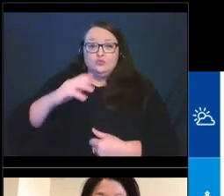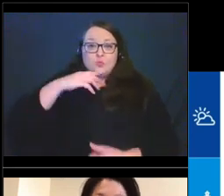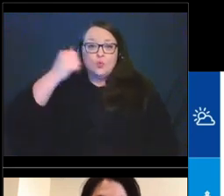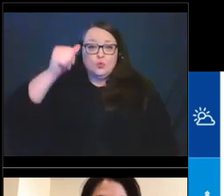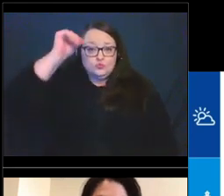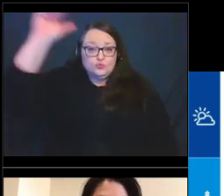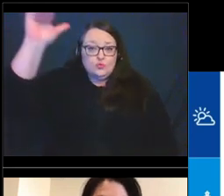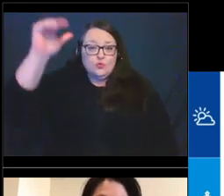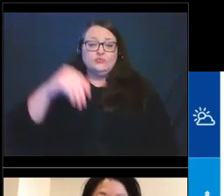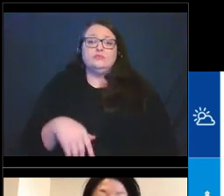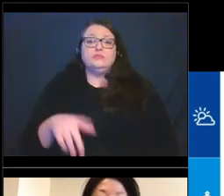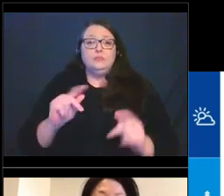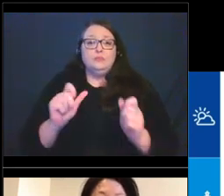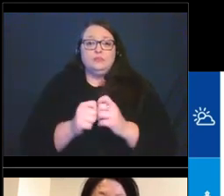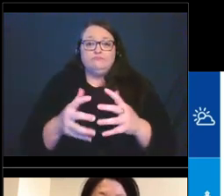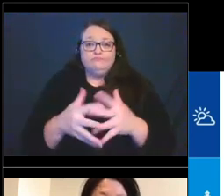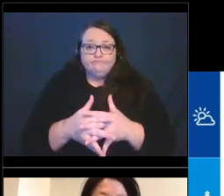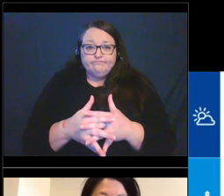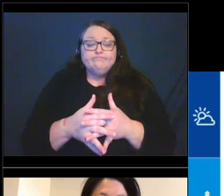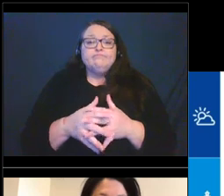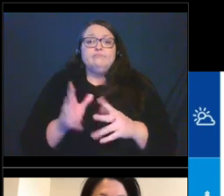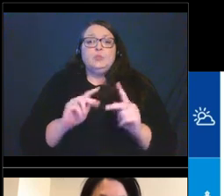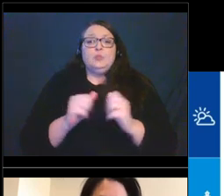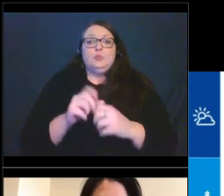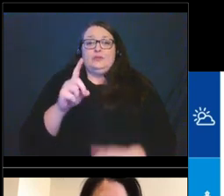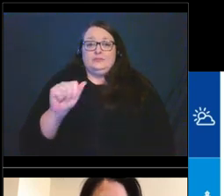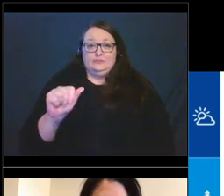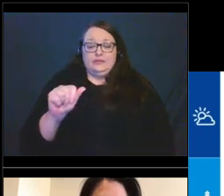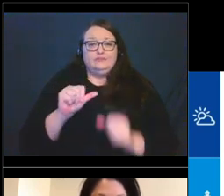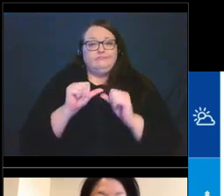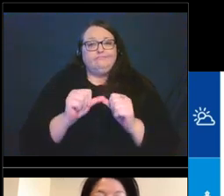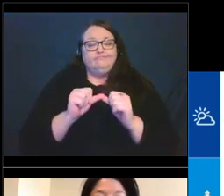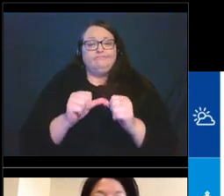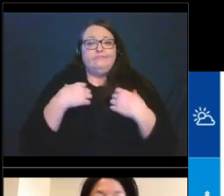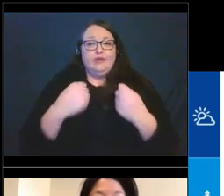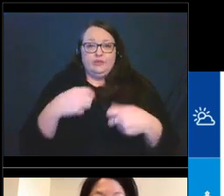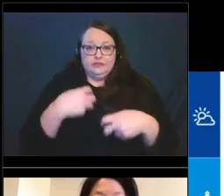pregnant people, people with disabilities or chronic health conditions, those who work